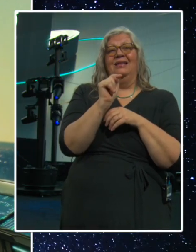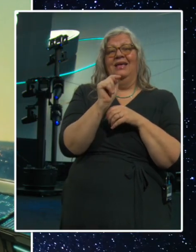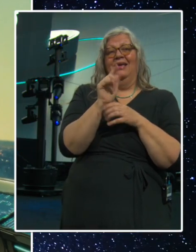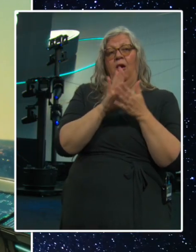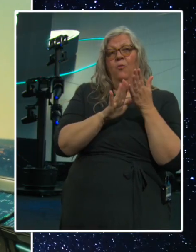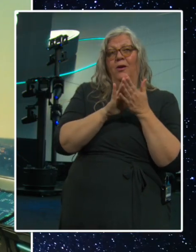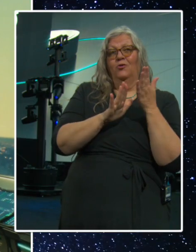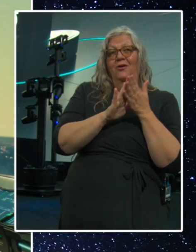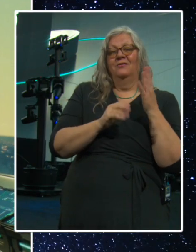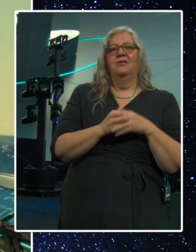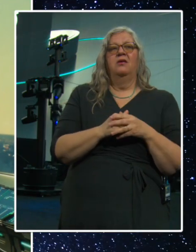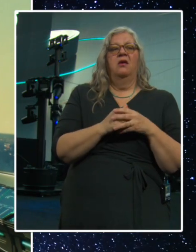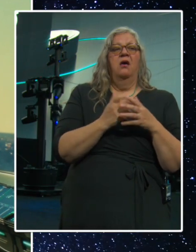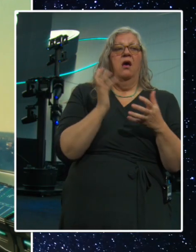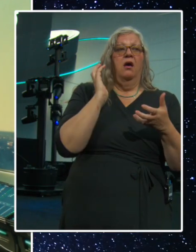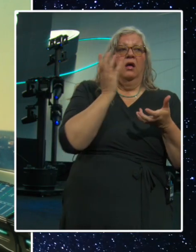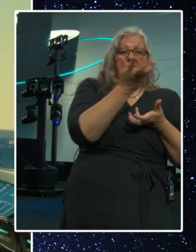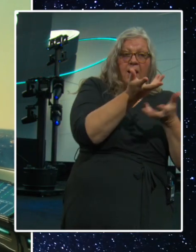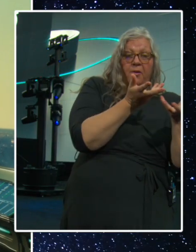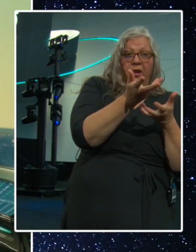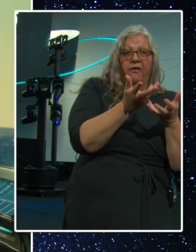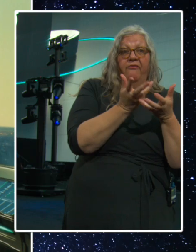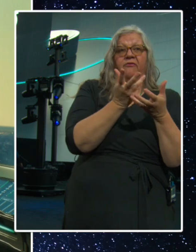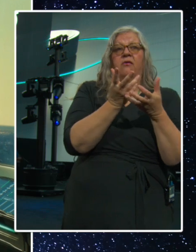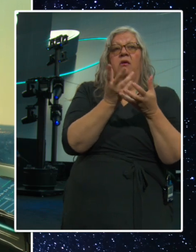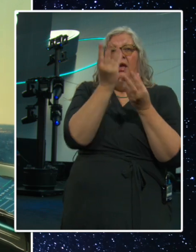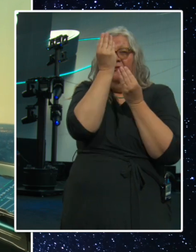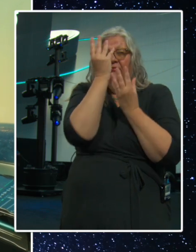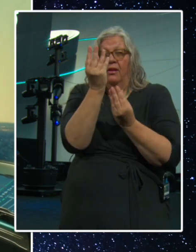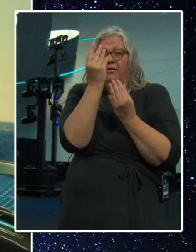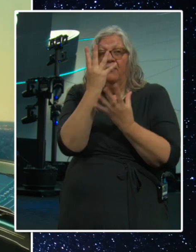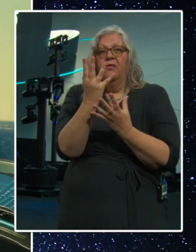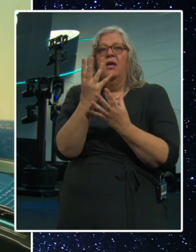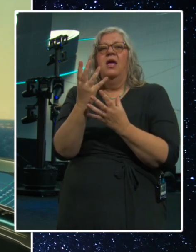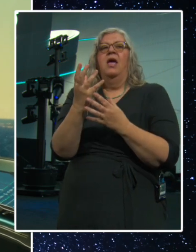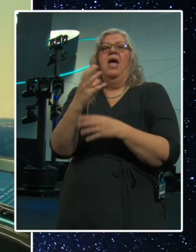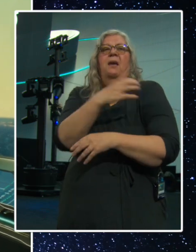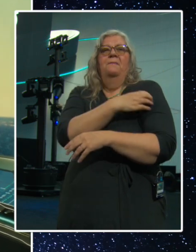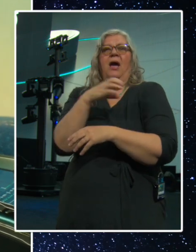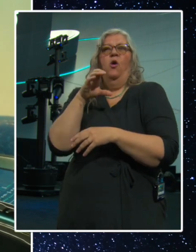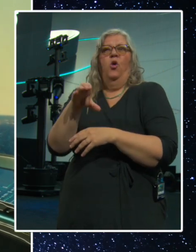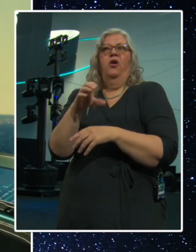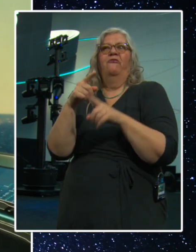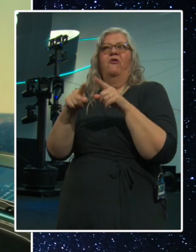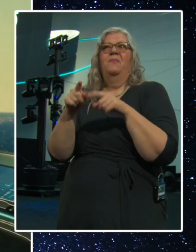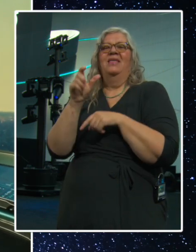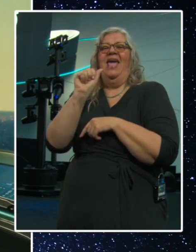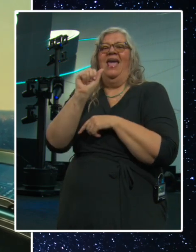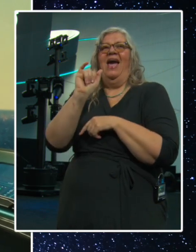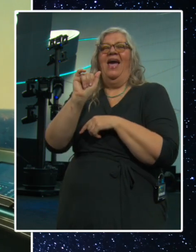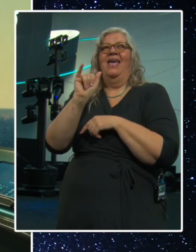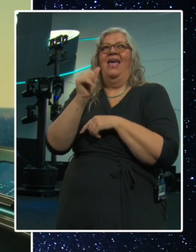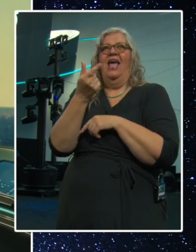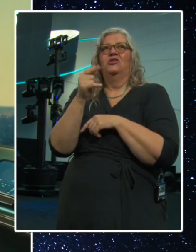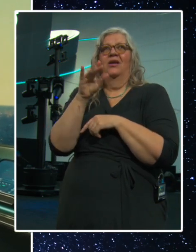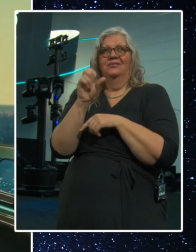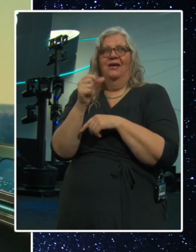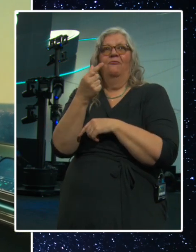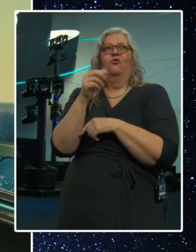collaborative, contextual and powered by the AI agents of GreenLake Intelligence. And here is how it works.